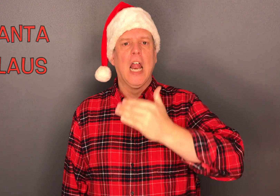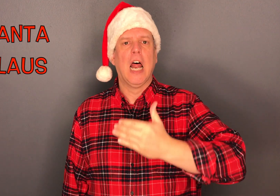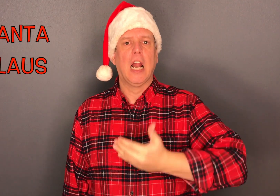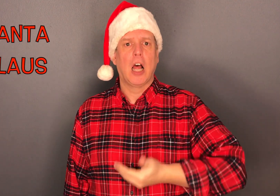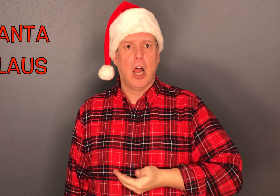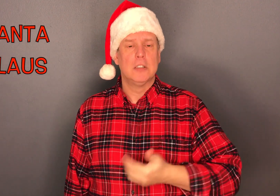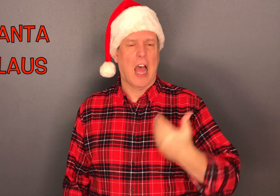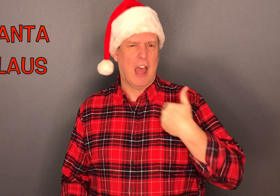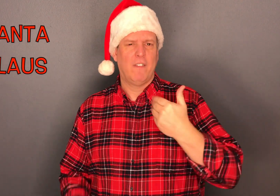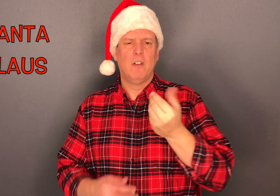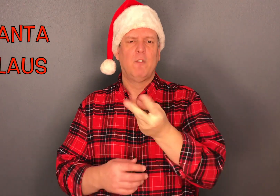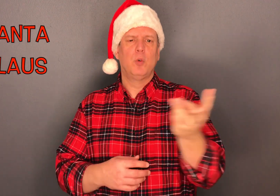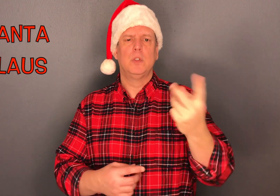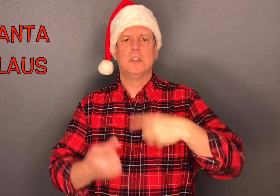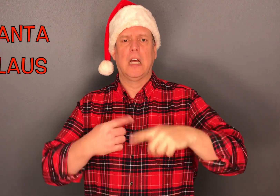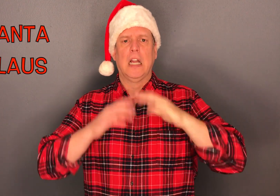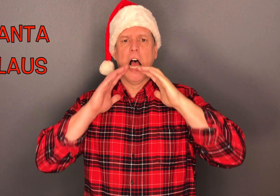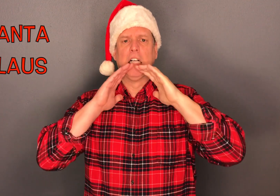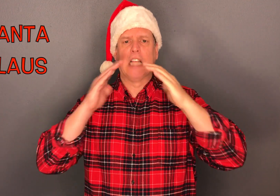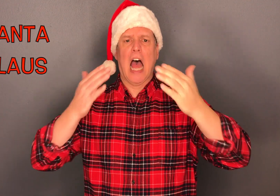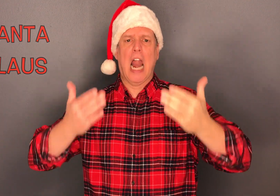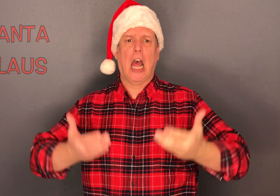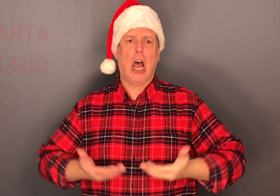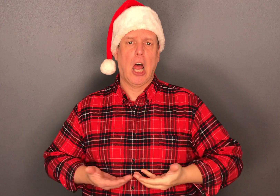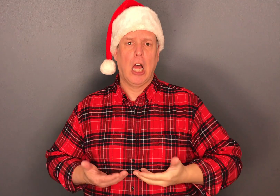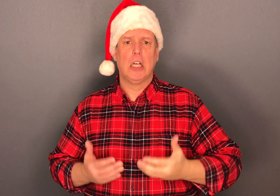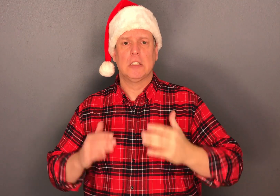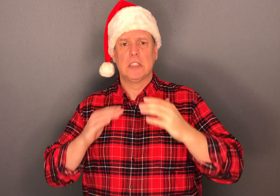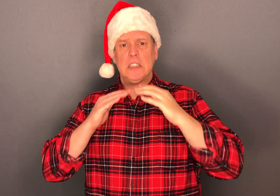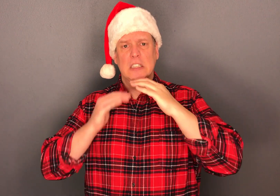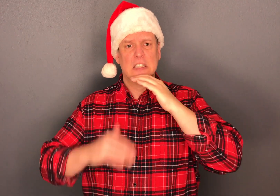elves and there's my sign for Santa there are a few signs for Santa Claus